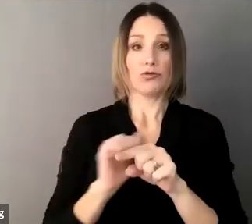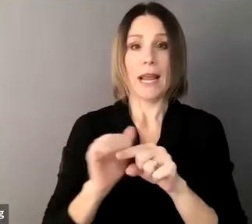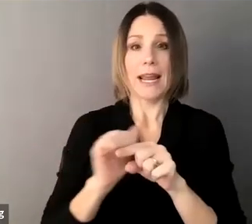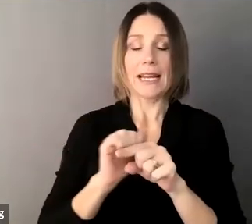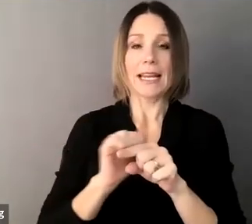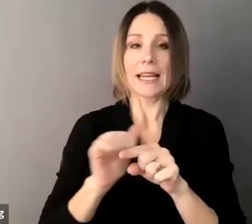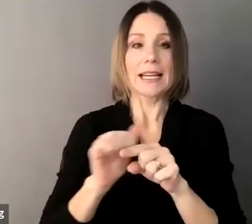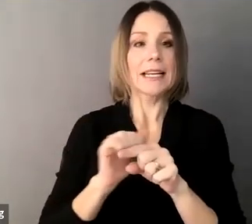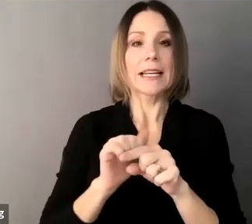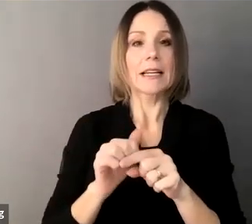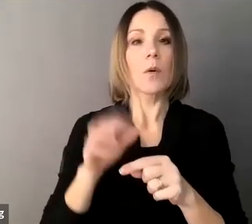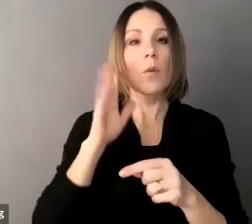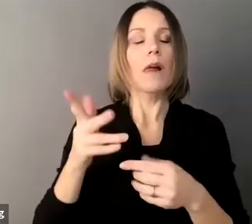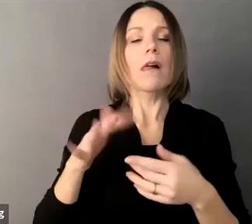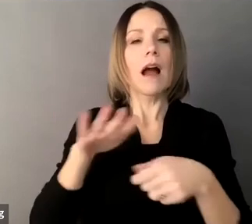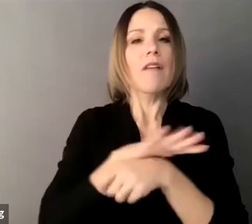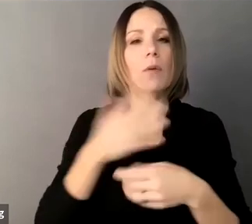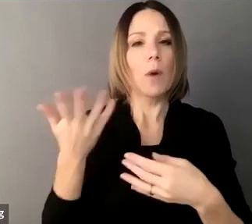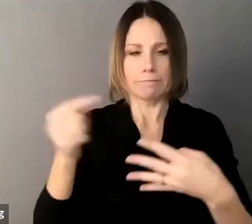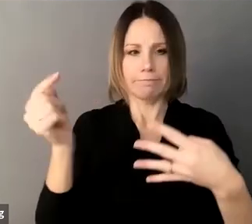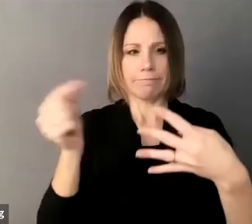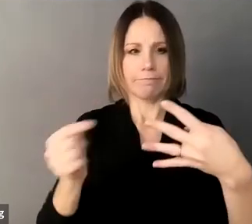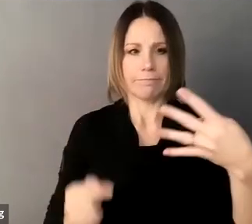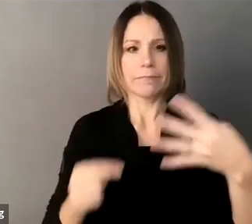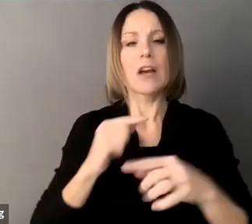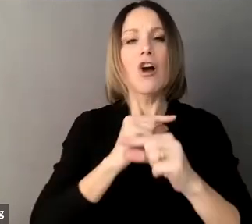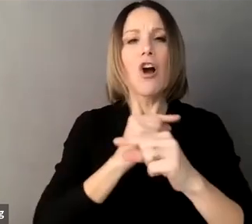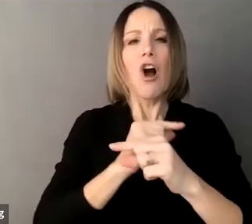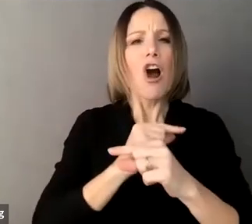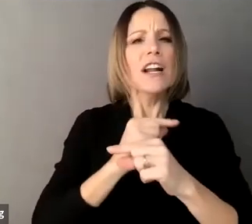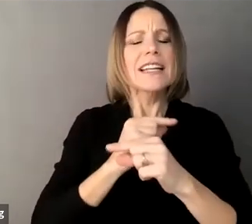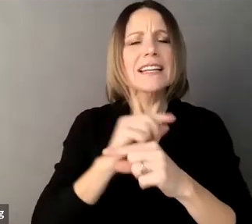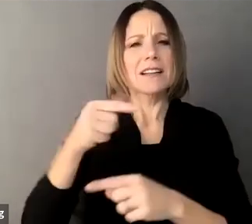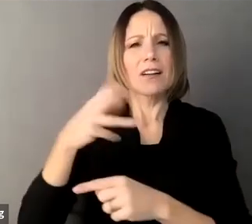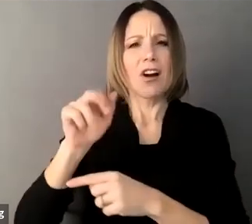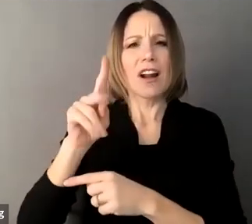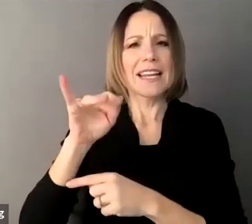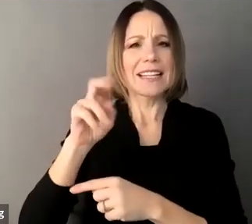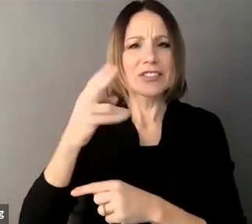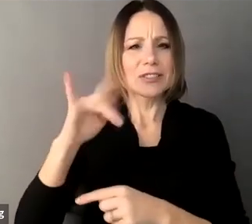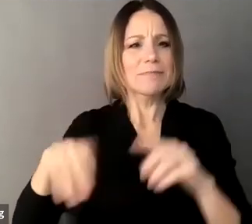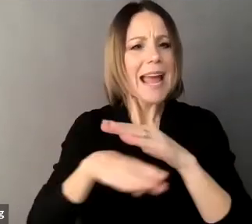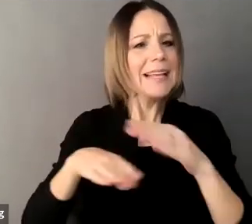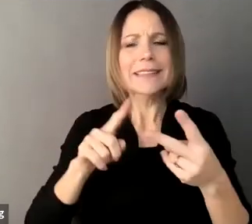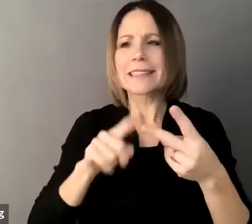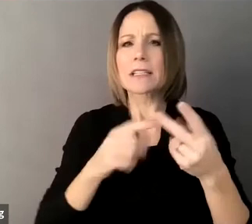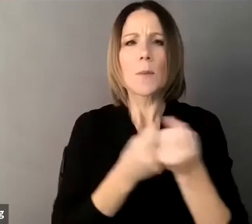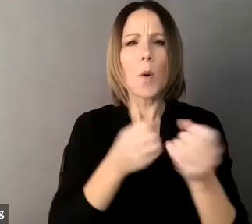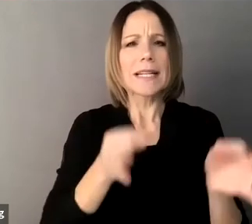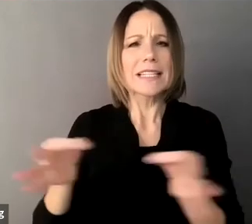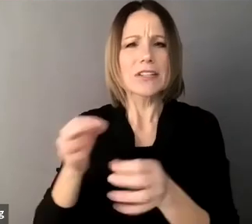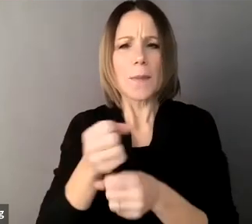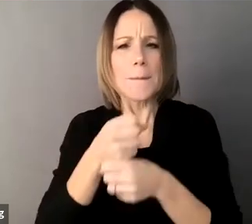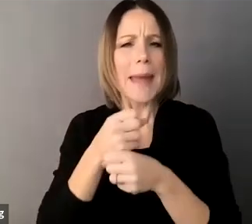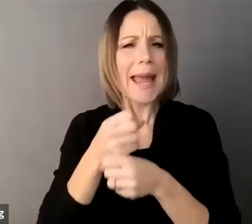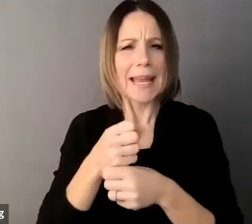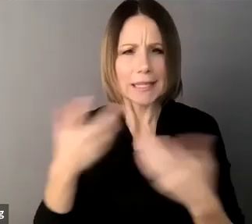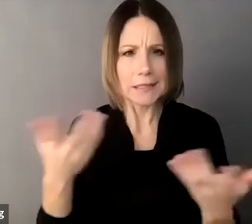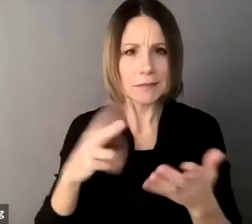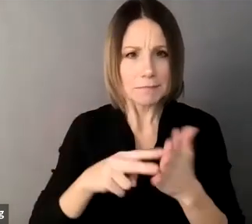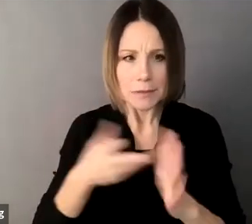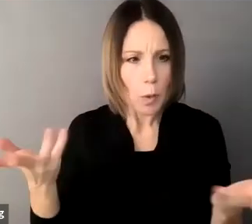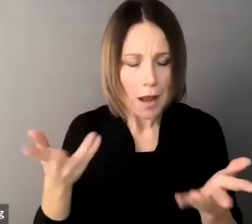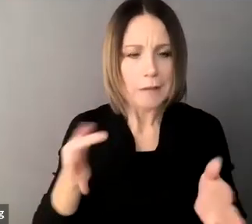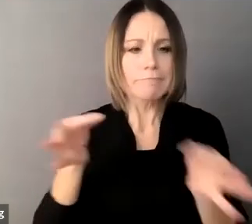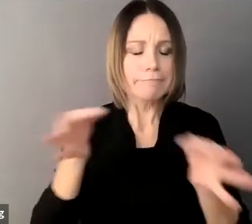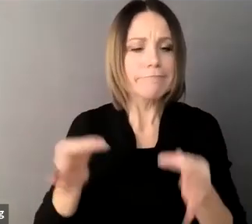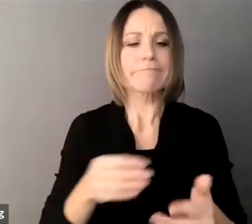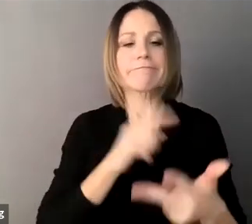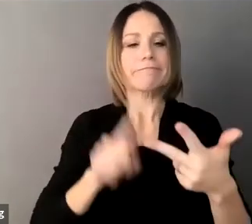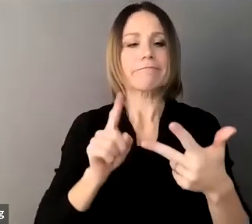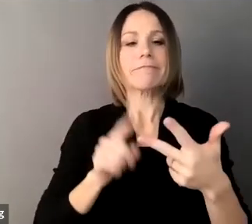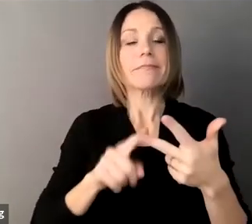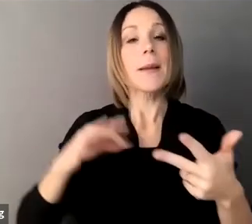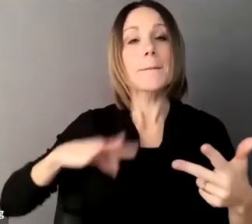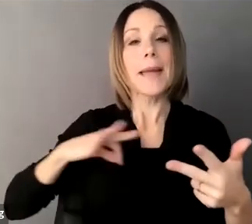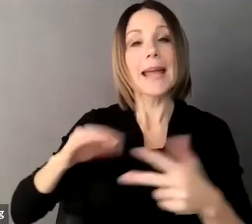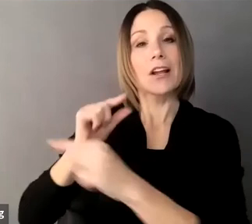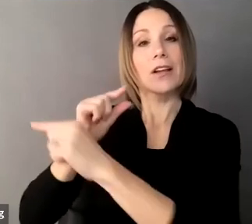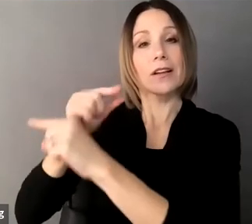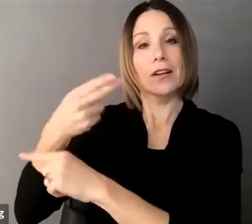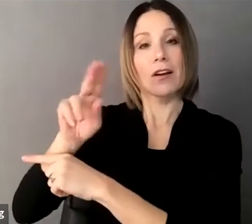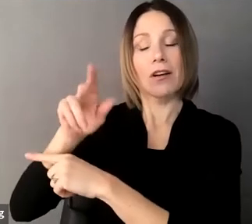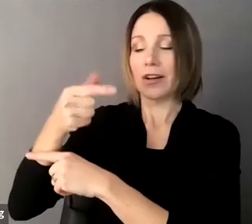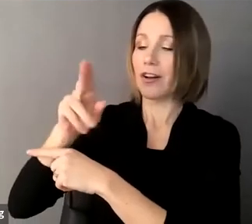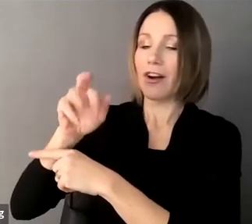supported decision-making SDM overview changes to main guardianship law and SDM in action